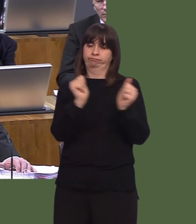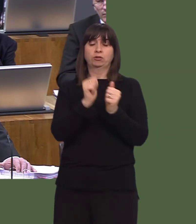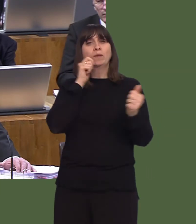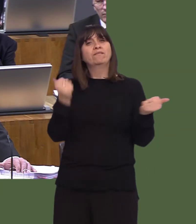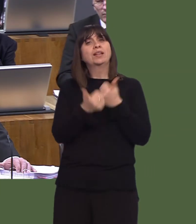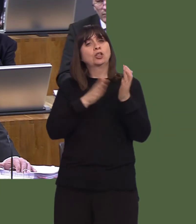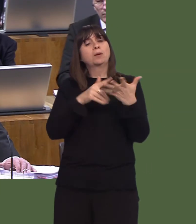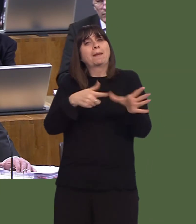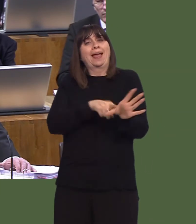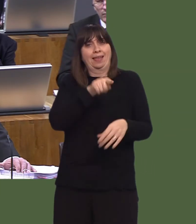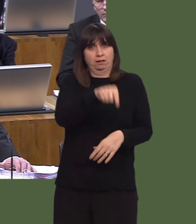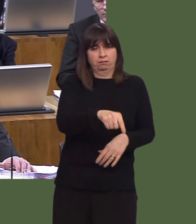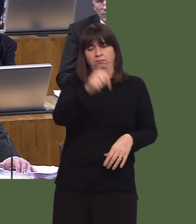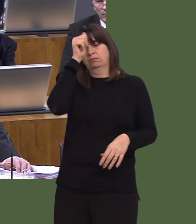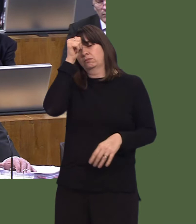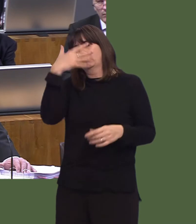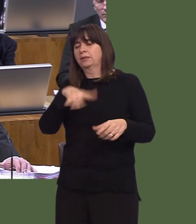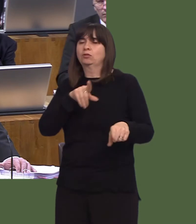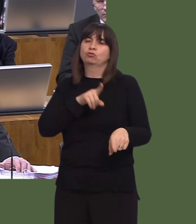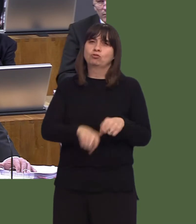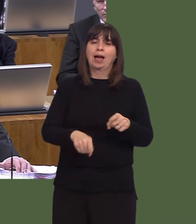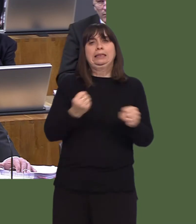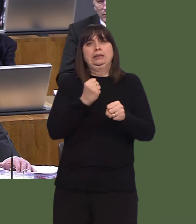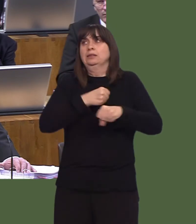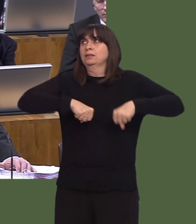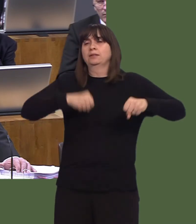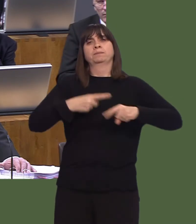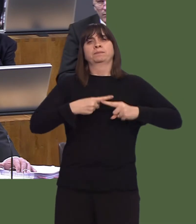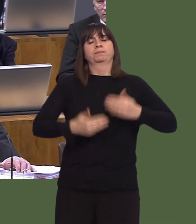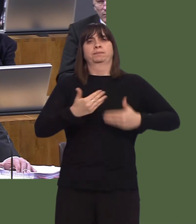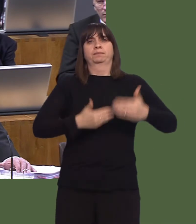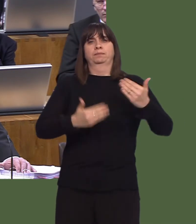Now, while every attempt is made to minimise disruption, inevitably there will be some disruption.